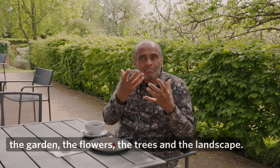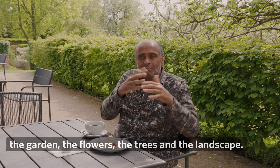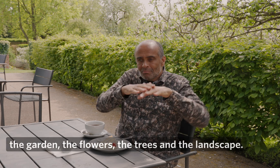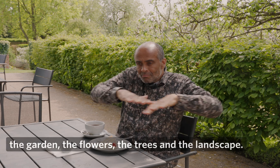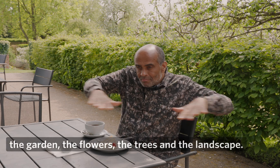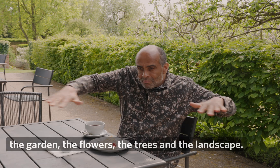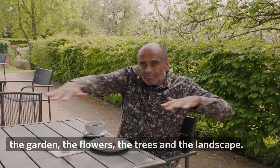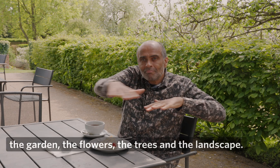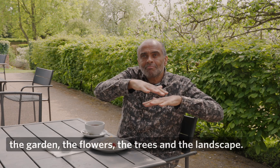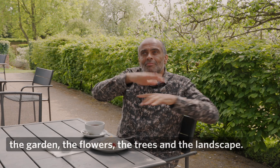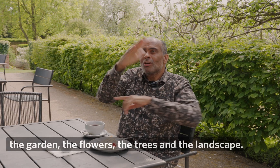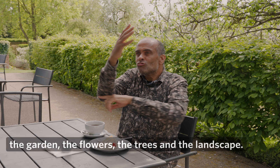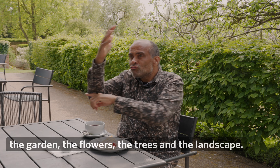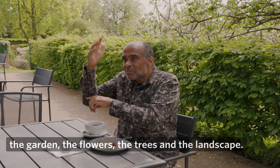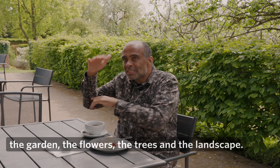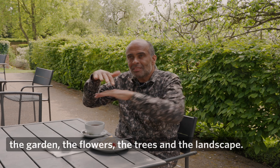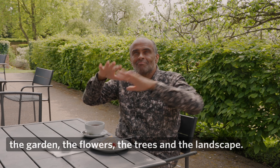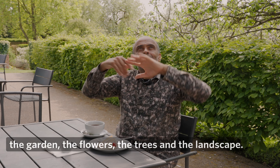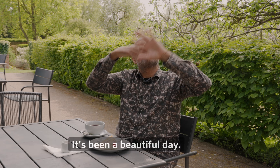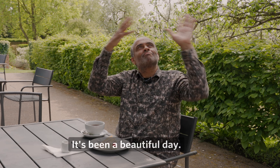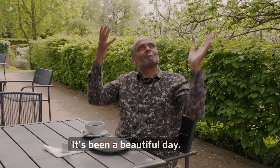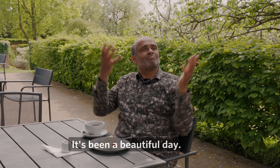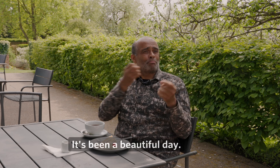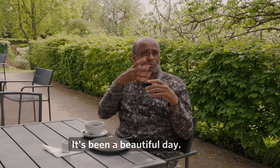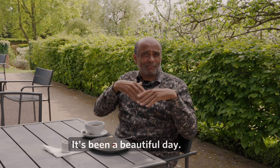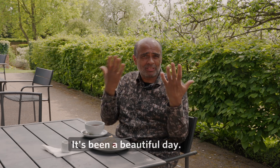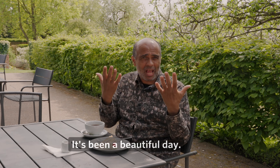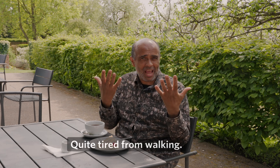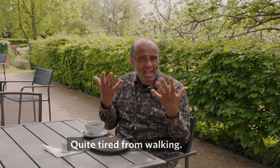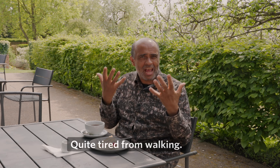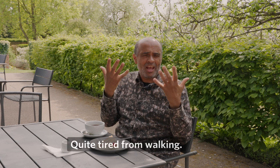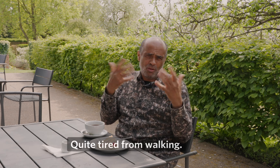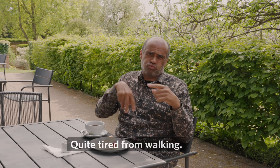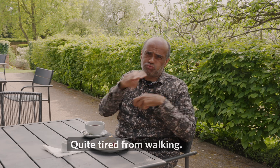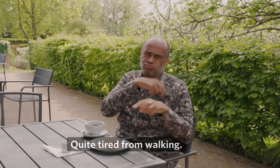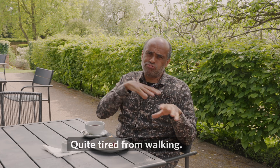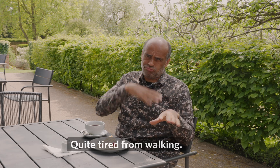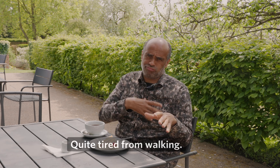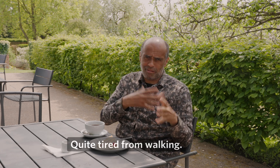the garden, the flowers, the trees and the landscape. It's been a beautiful day. Quite tired from walking.